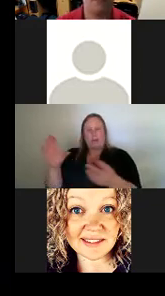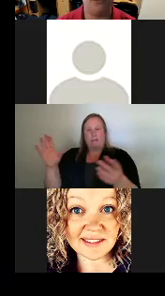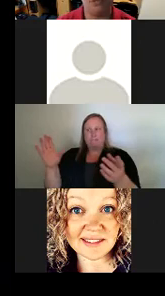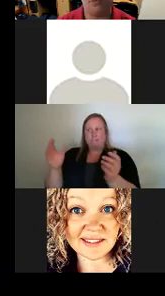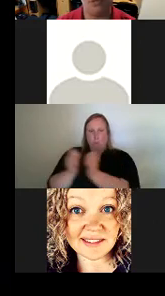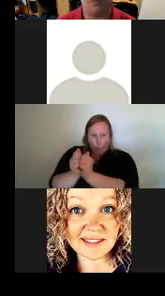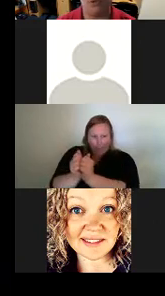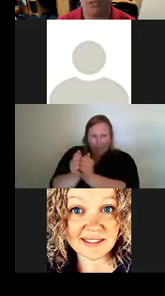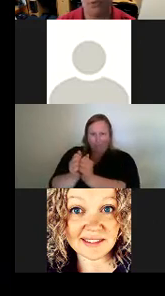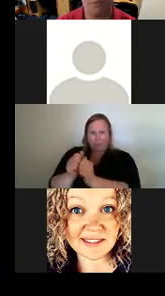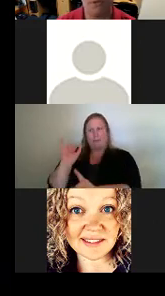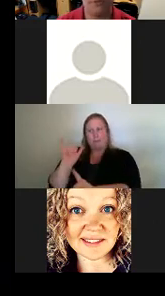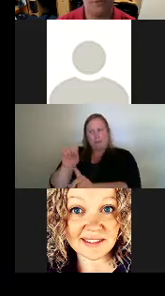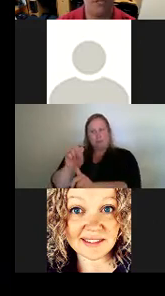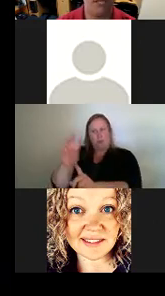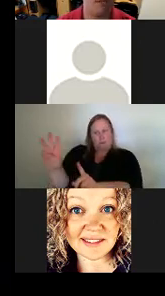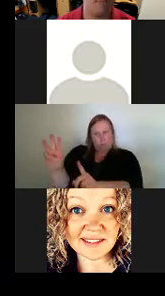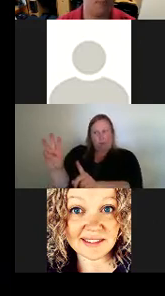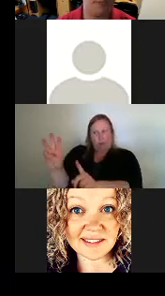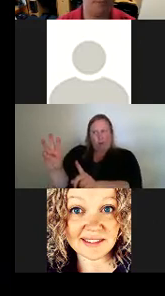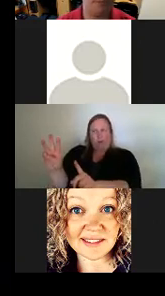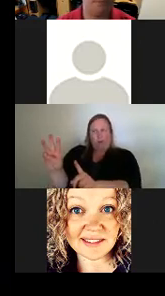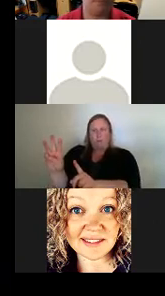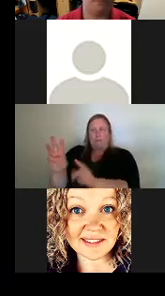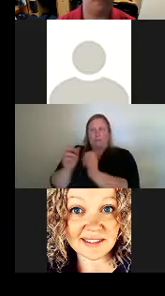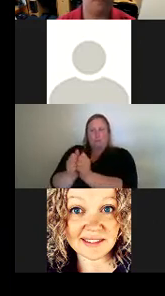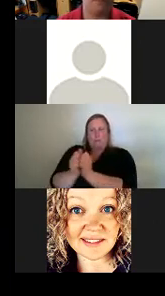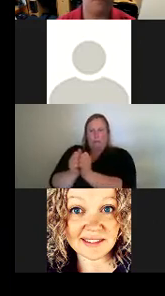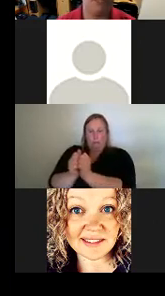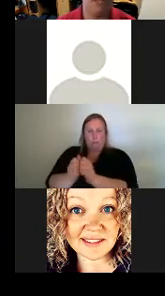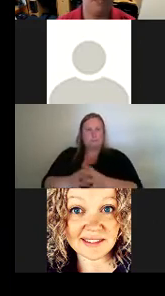BUT USUALLY WHEN YOU PURCHASE A NEW EMBOSSER IT COMES WITH IT.